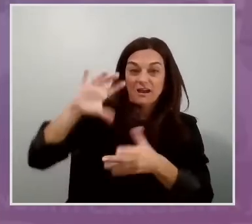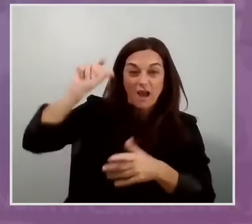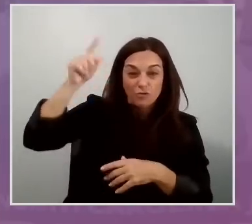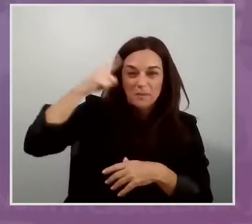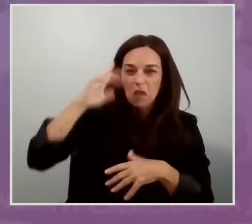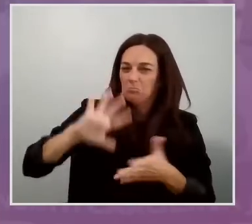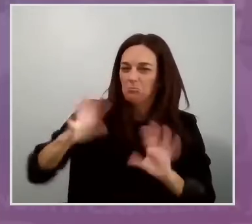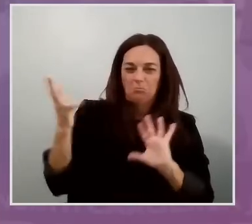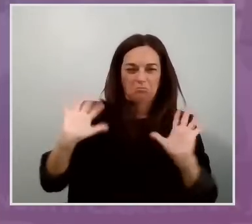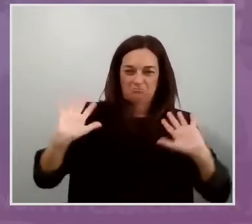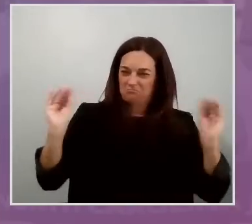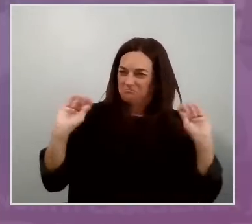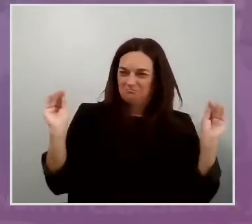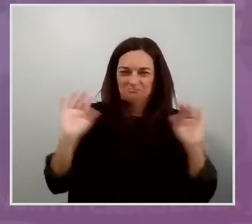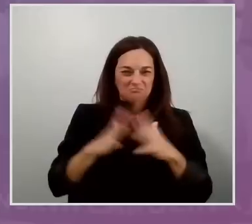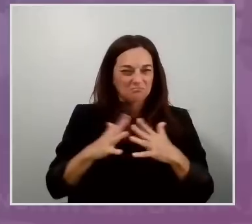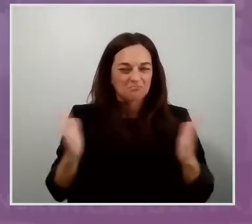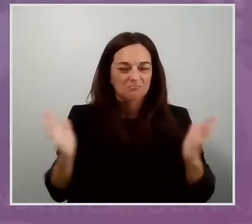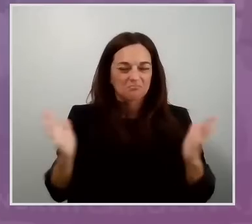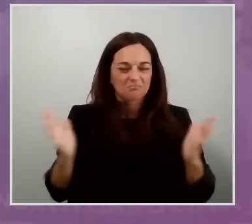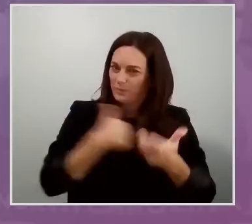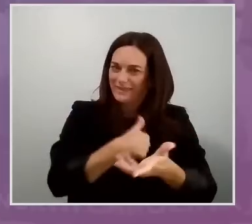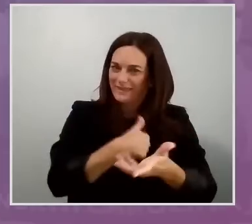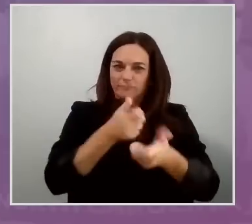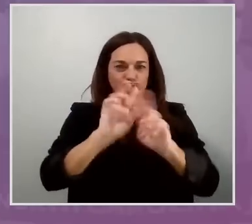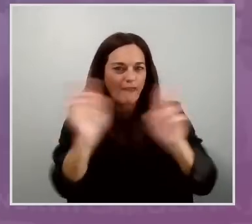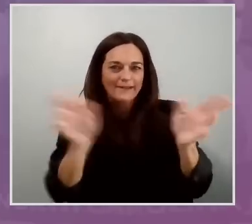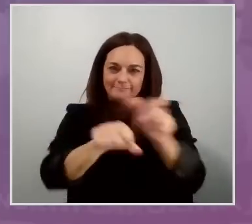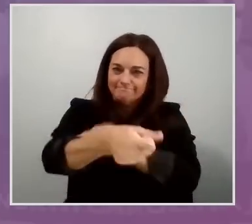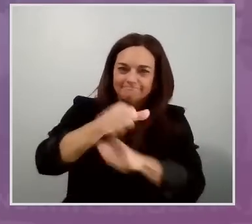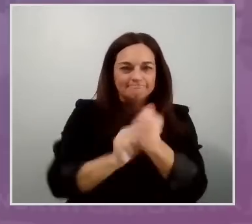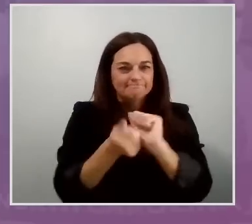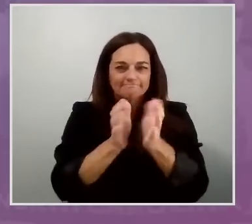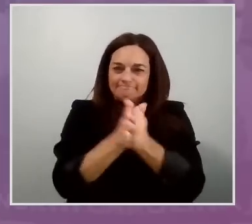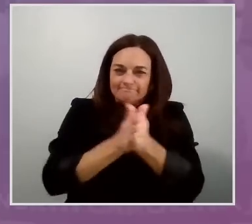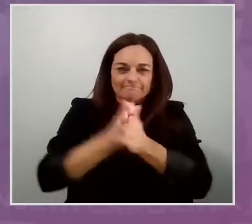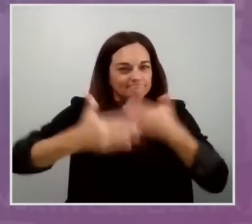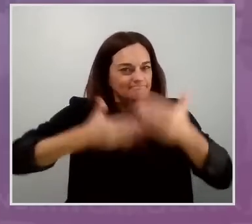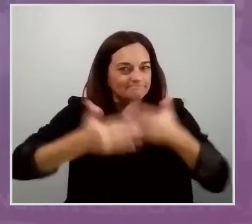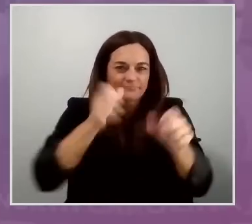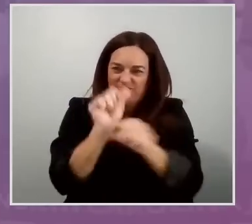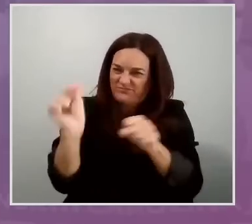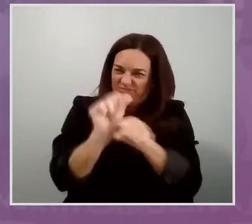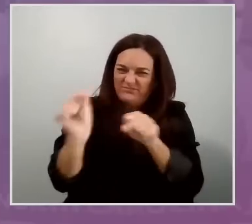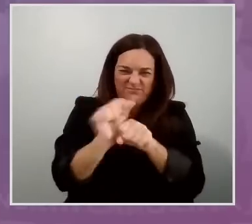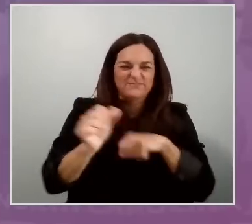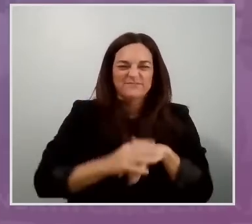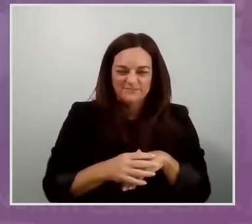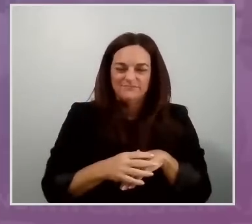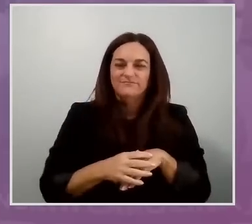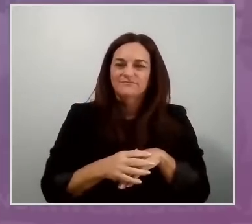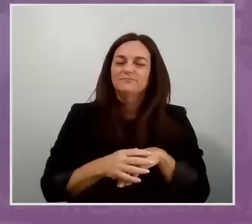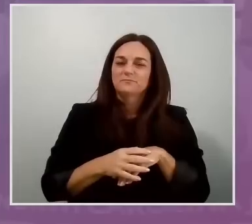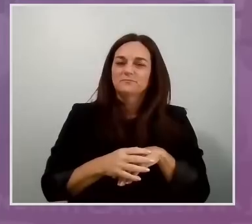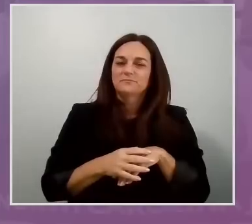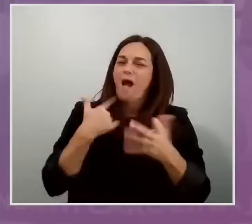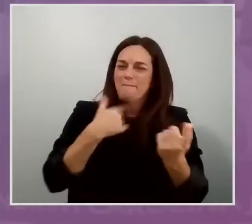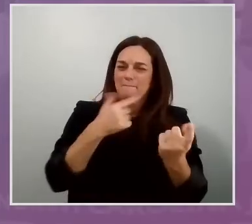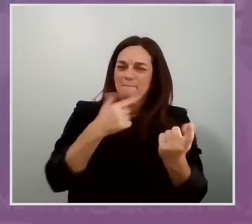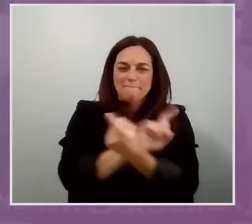NOT INTIMIDATED BY ANY DISFUNCTION THAT WE SEE IN OUR GOVERNMENT. WE ARE MOTIVATED TO ROLL UP